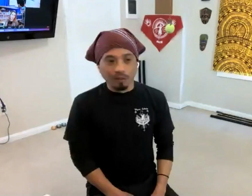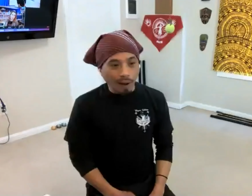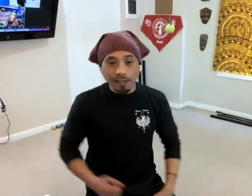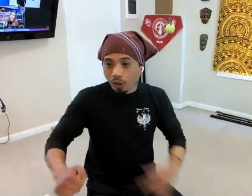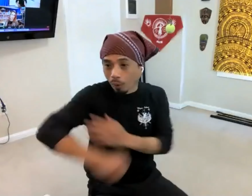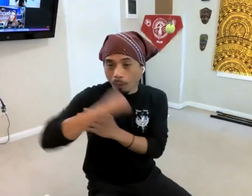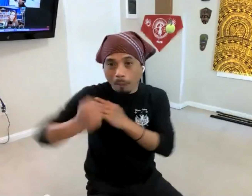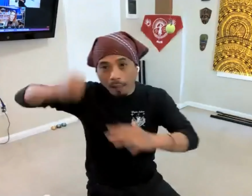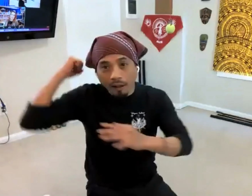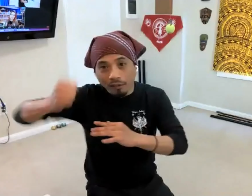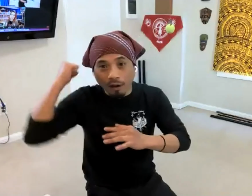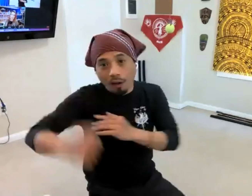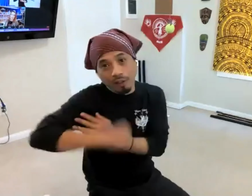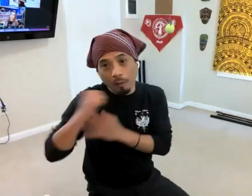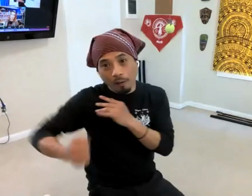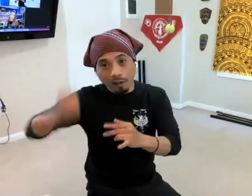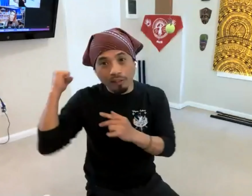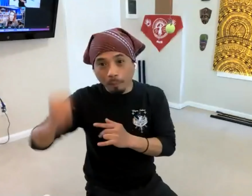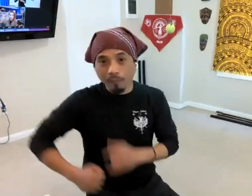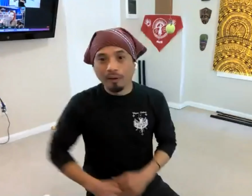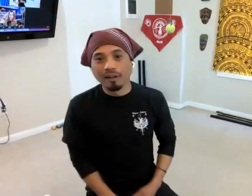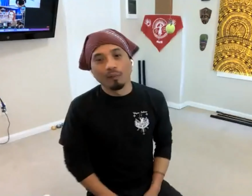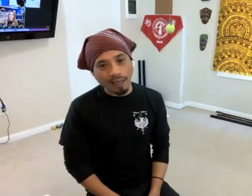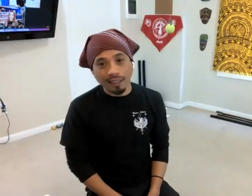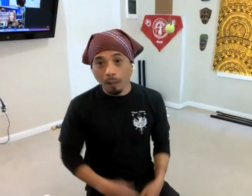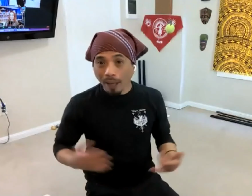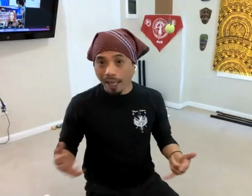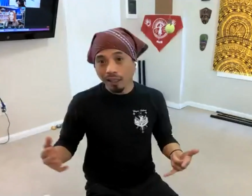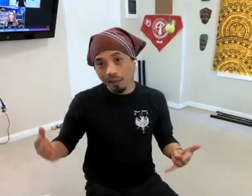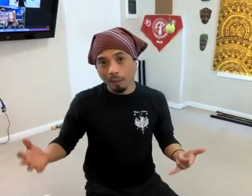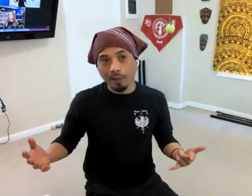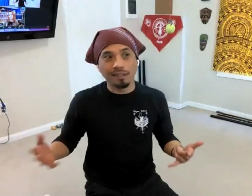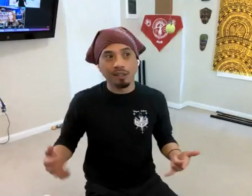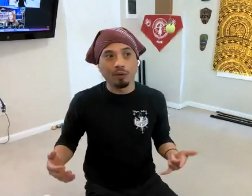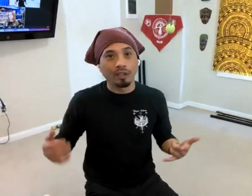INCREDIBLE. JAY: